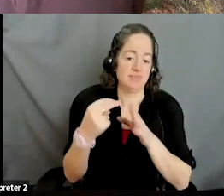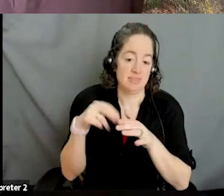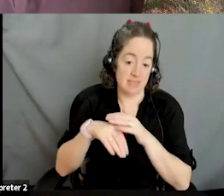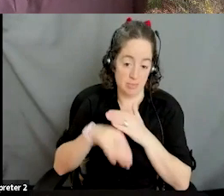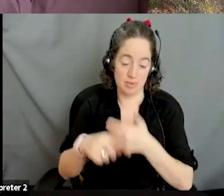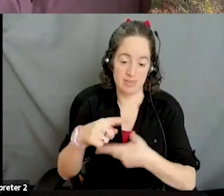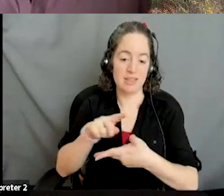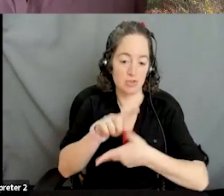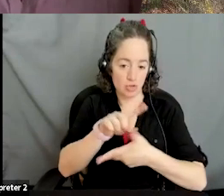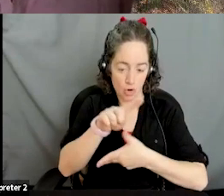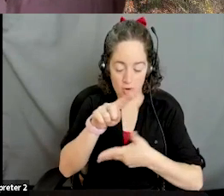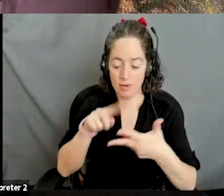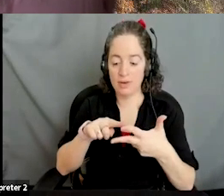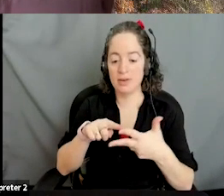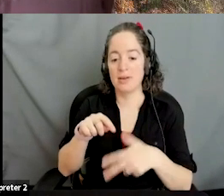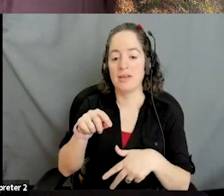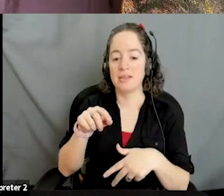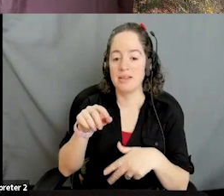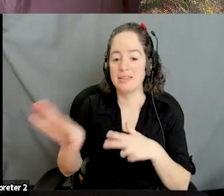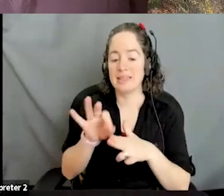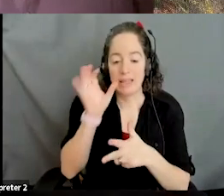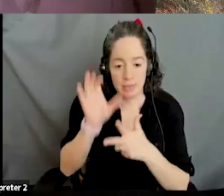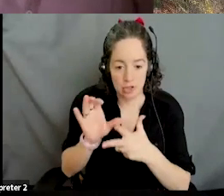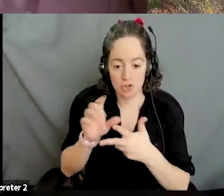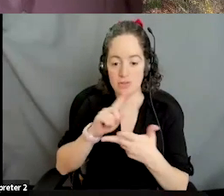the select image field, and the date-time field, everything else.